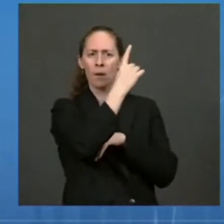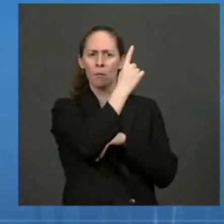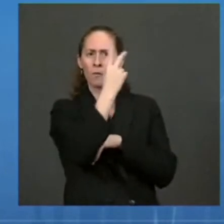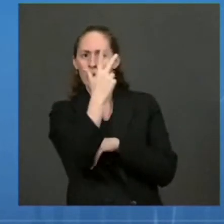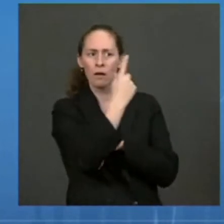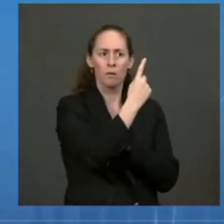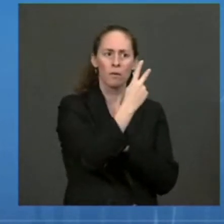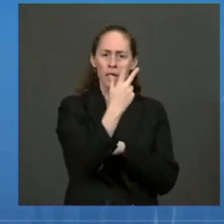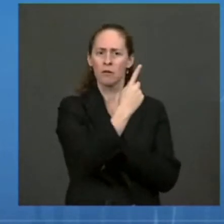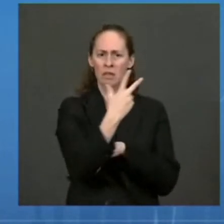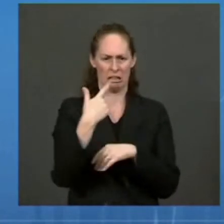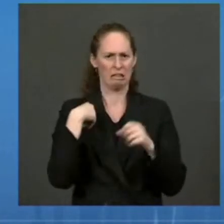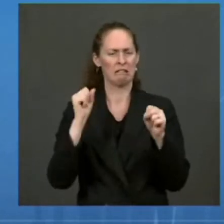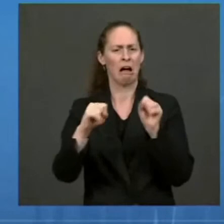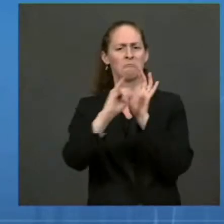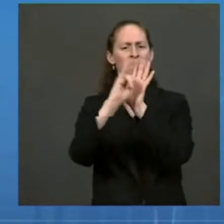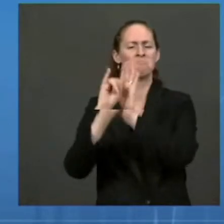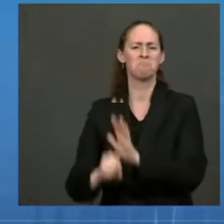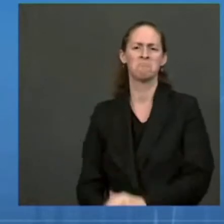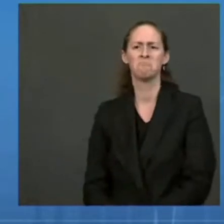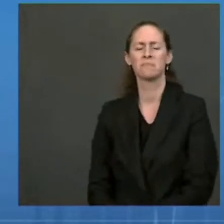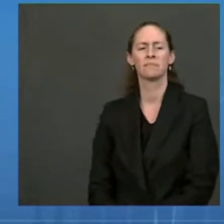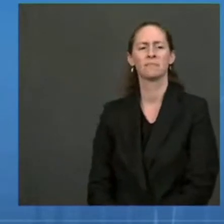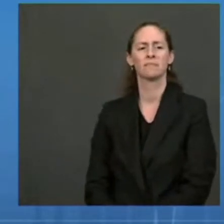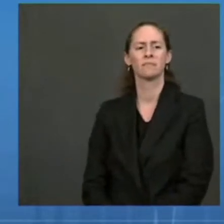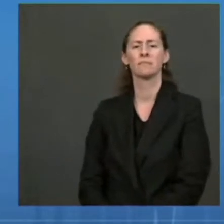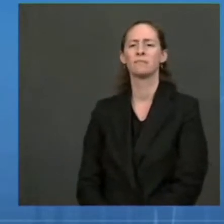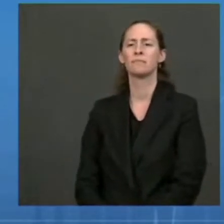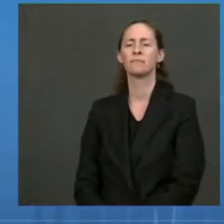PEOPLE WHO HAVE A THIRD DOSE AND WE ARE ACTIVELY TRACKING